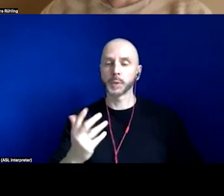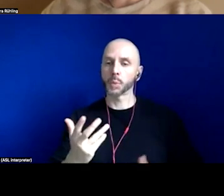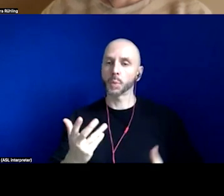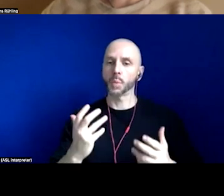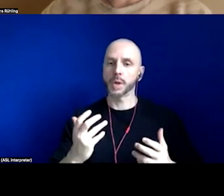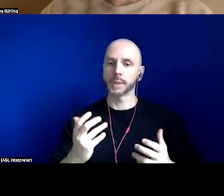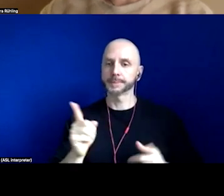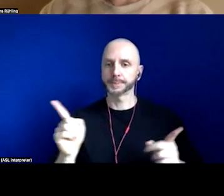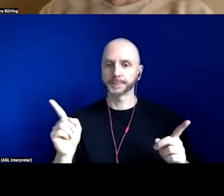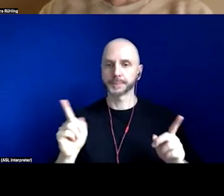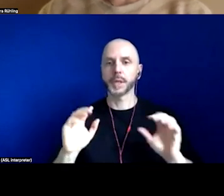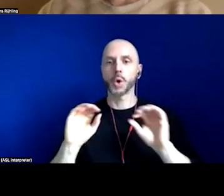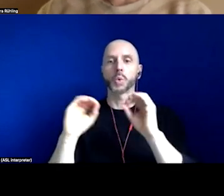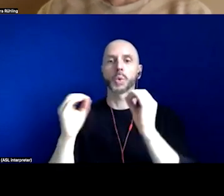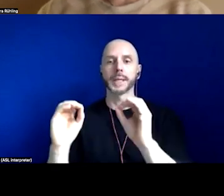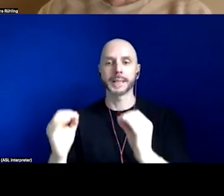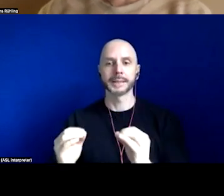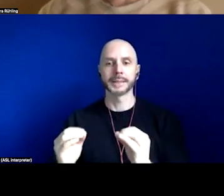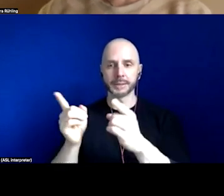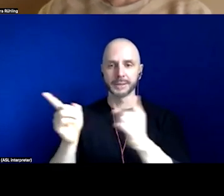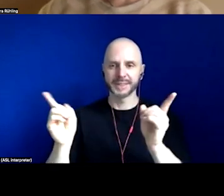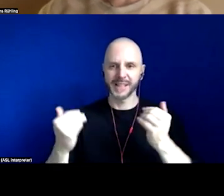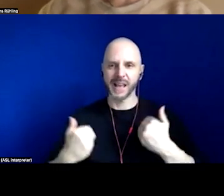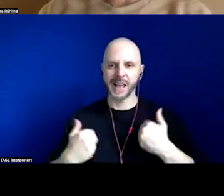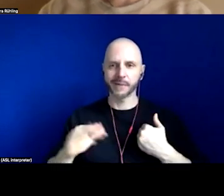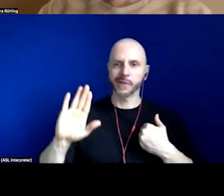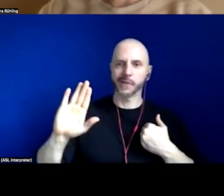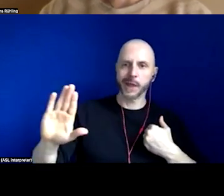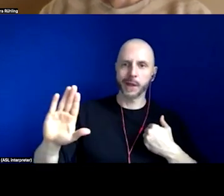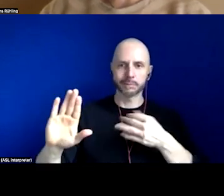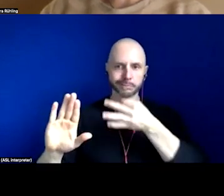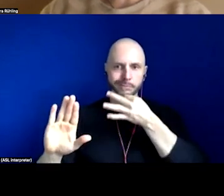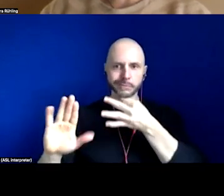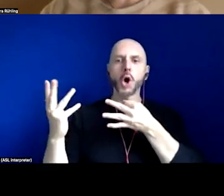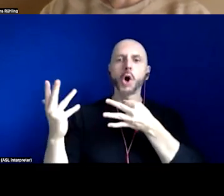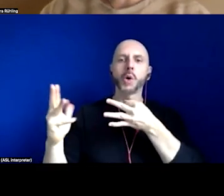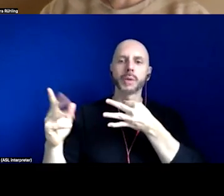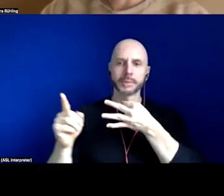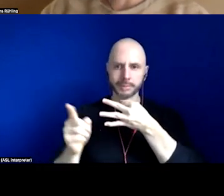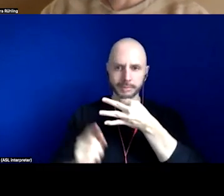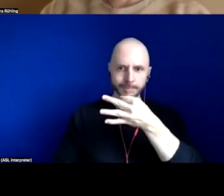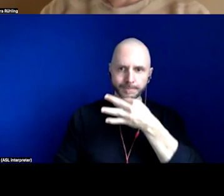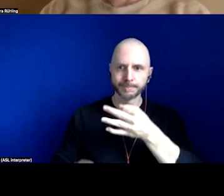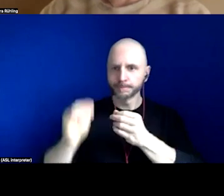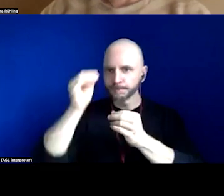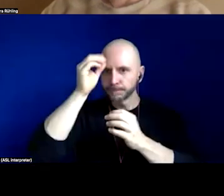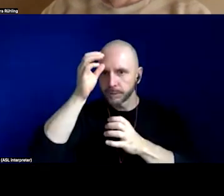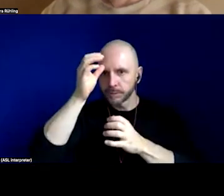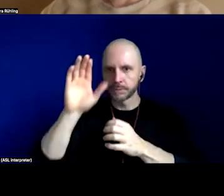we can fill that knowledge base with existing written materials, blog posts, previous books,